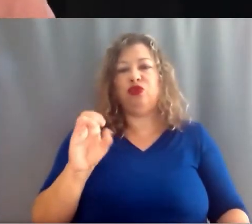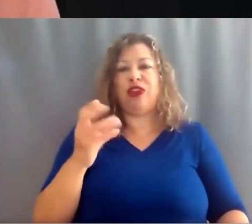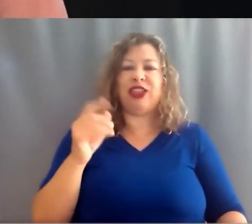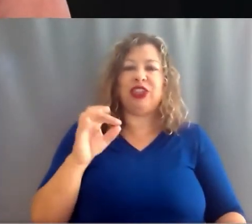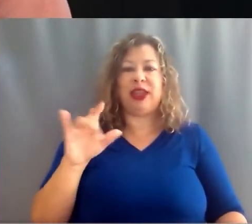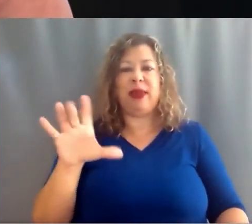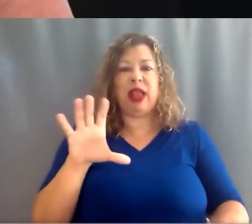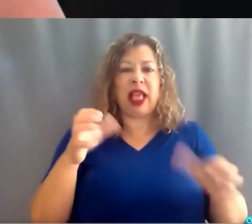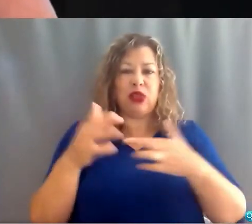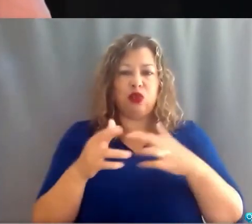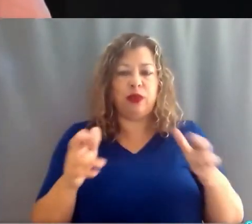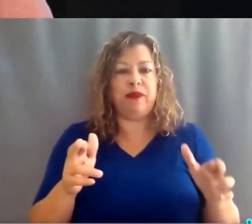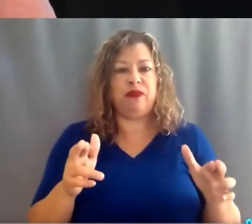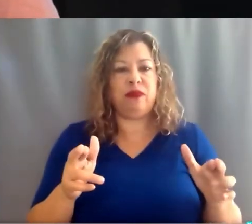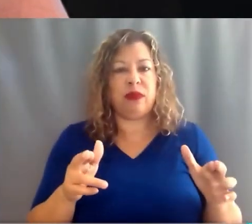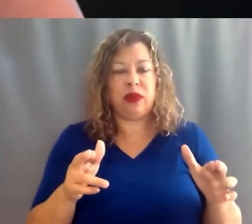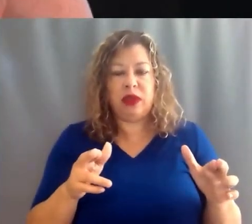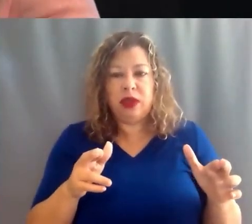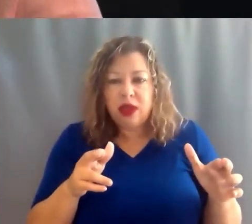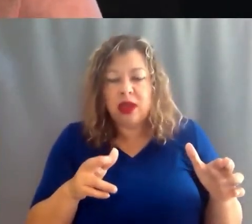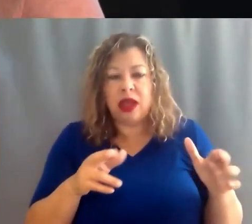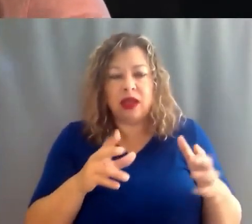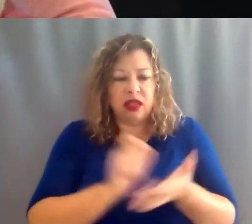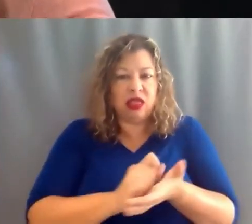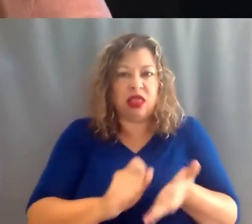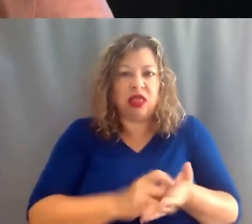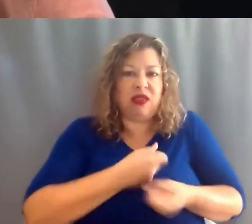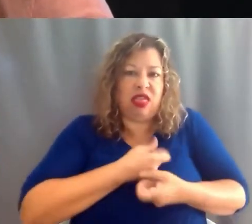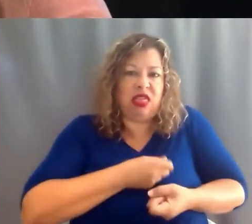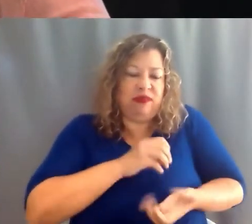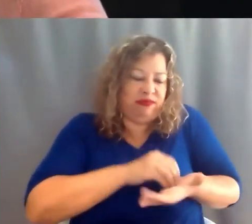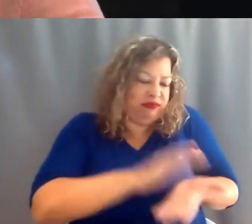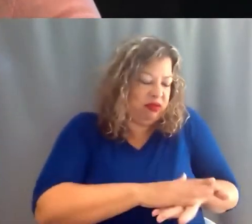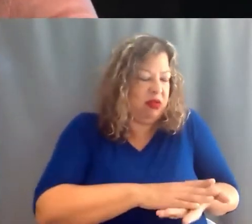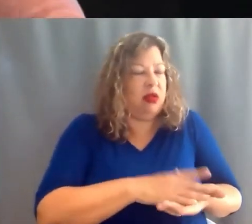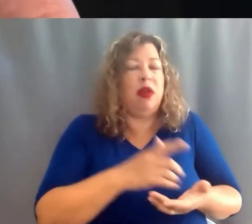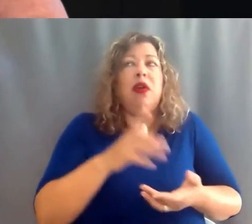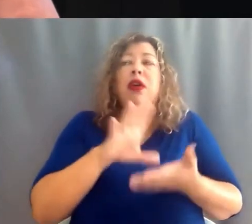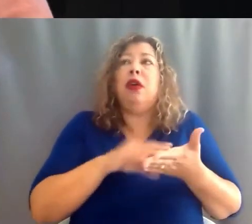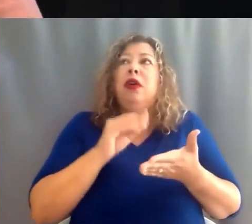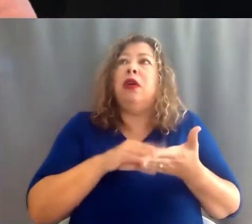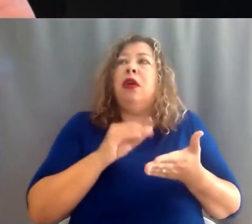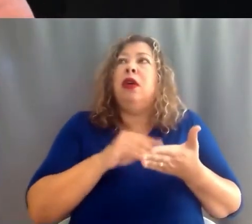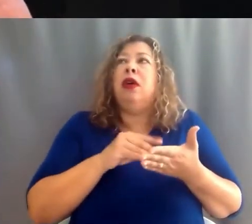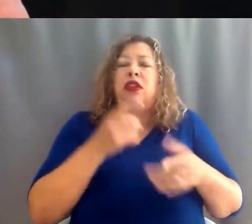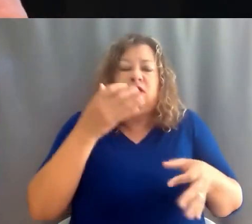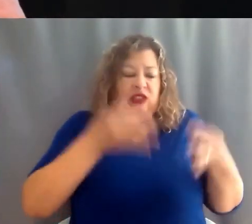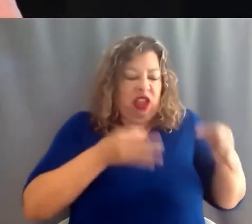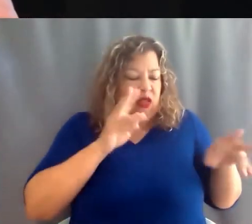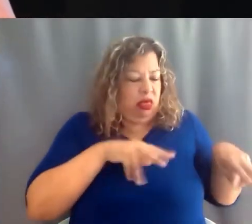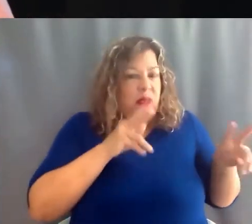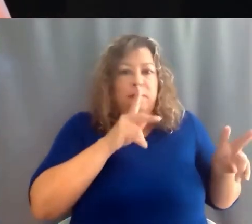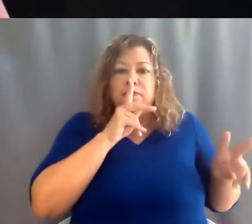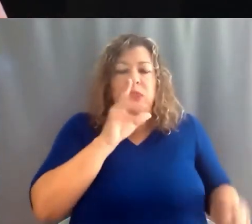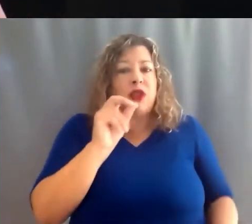All of a sudden I've got those words out, I'm learning, and no one is judging. Then all of a sudden a different form of my identity is allowed to come forth. So.